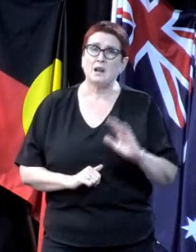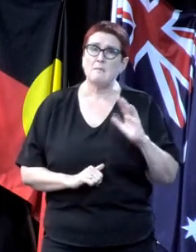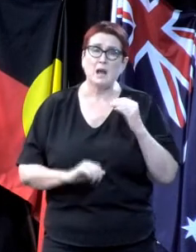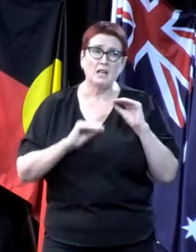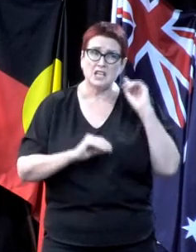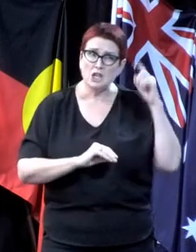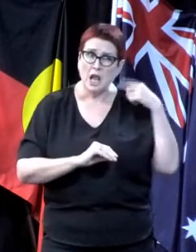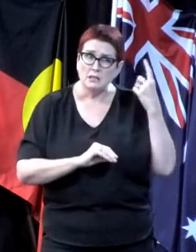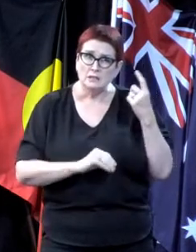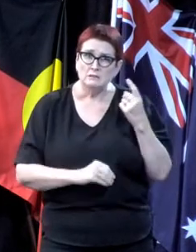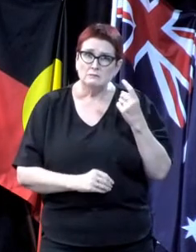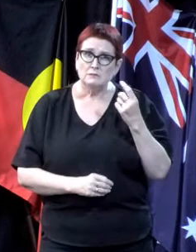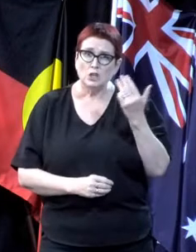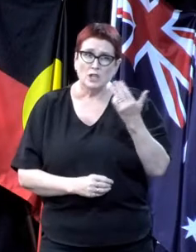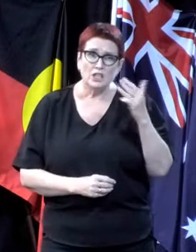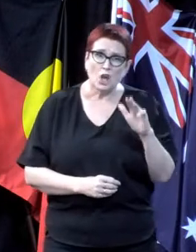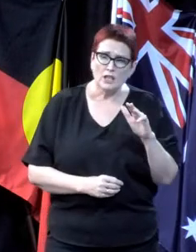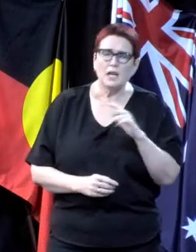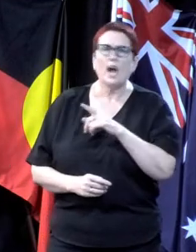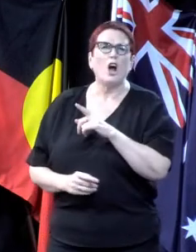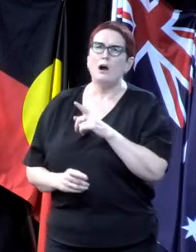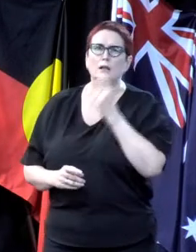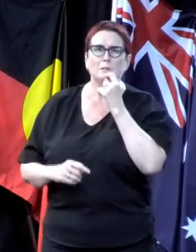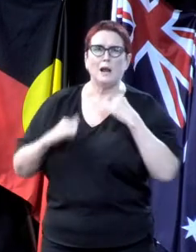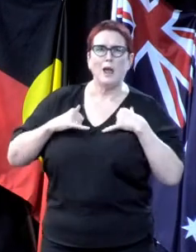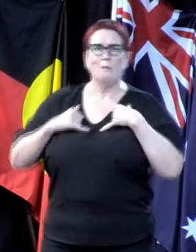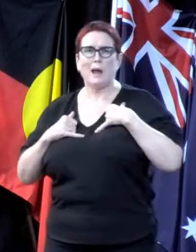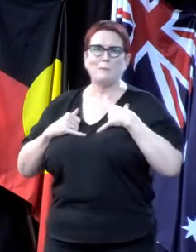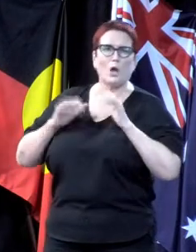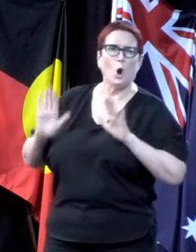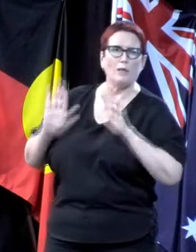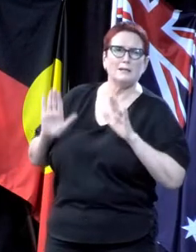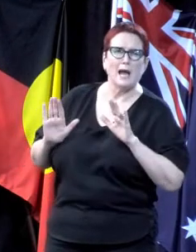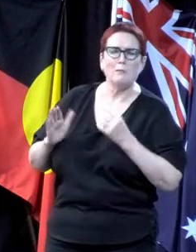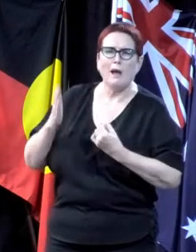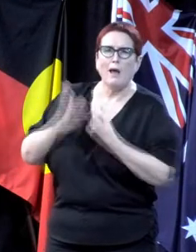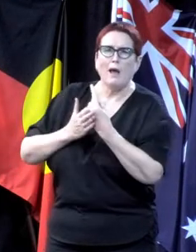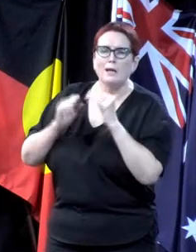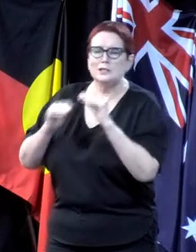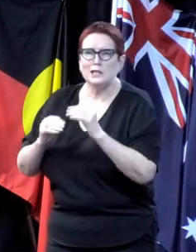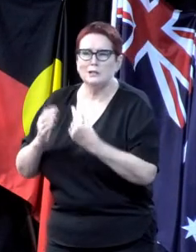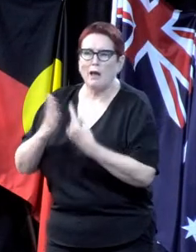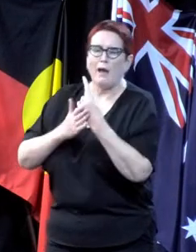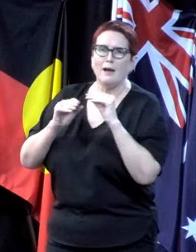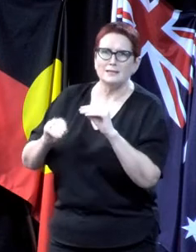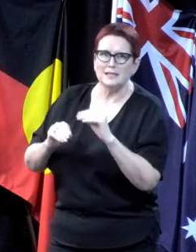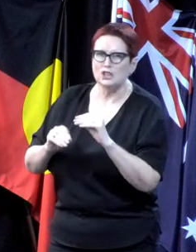a traveling backpack holiday, but there was a bit of teaching that happened in London there as well. DR MELLIFONT: All right. I probably shouldn’t go into those details.